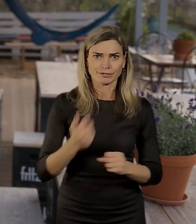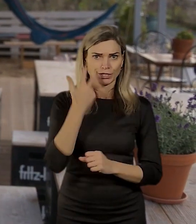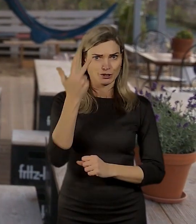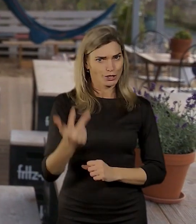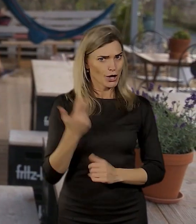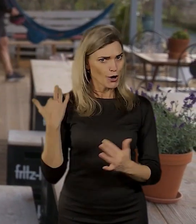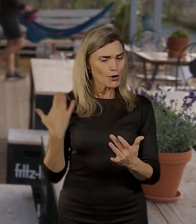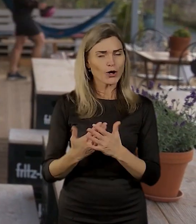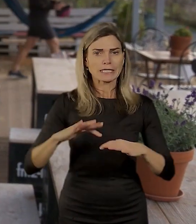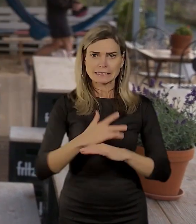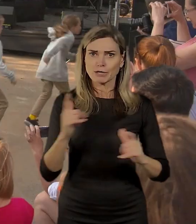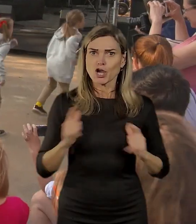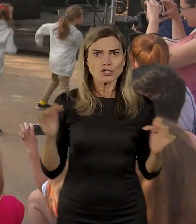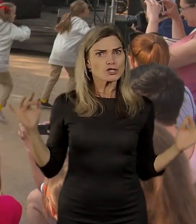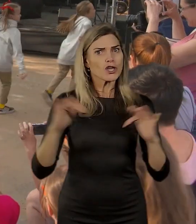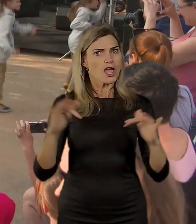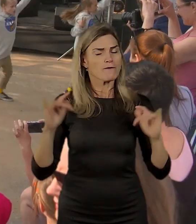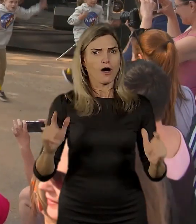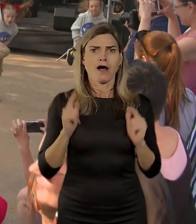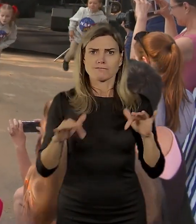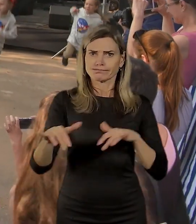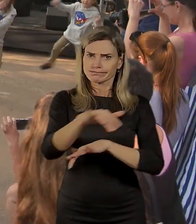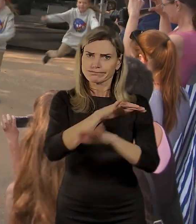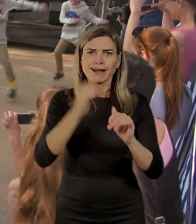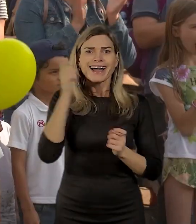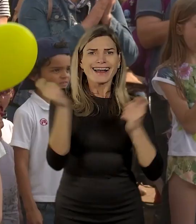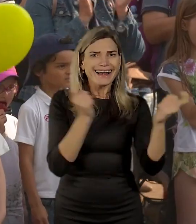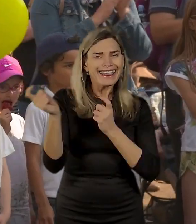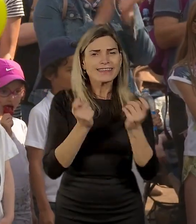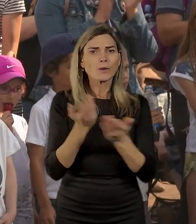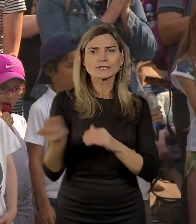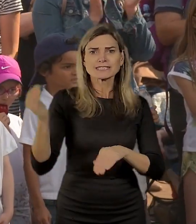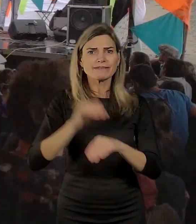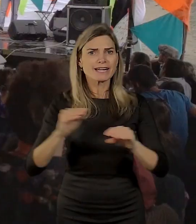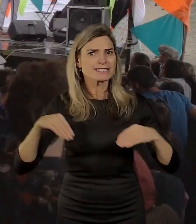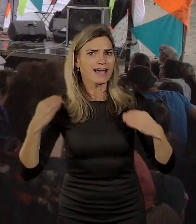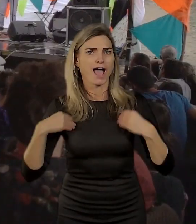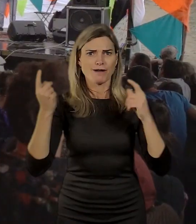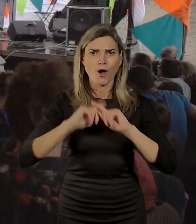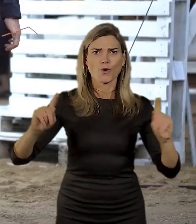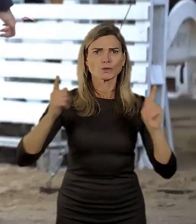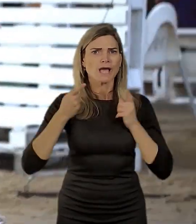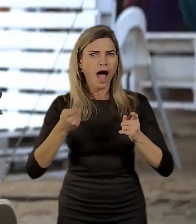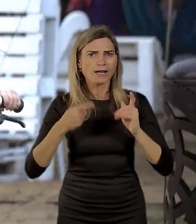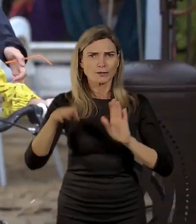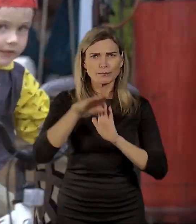music production. And we try to make Curkkandl as lively as possible. My family and I come from Modřany. I was born here.